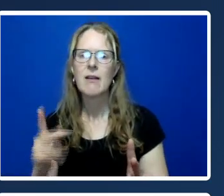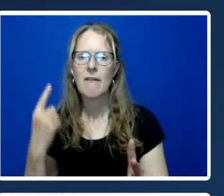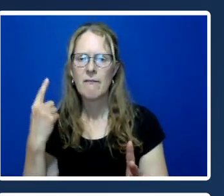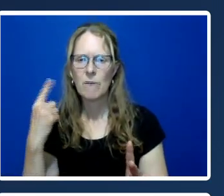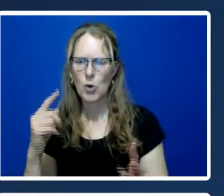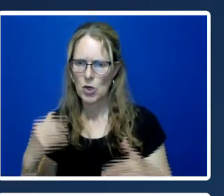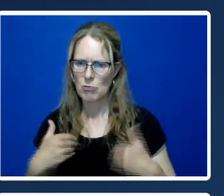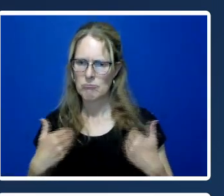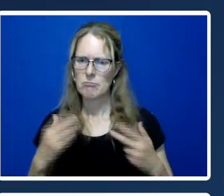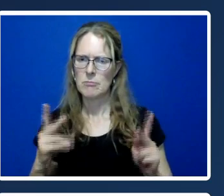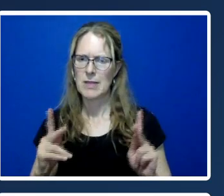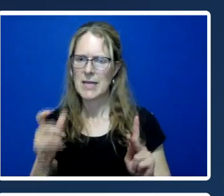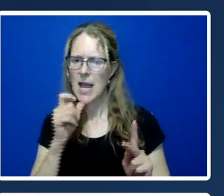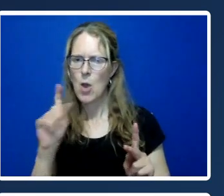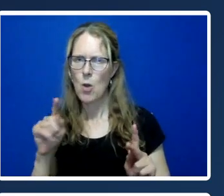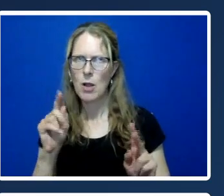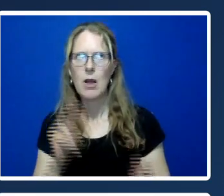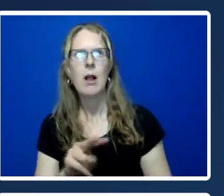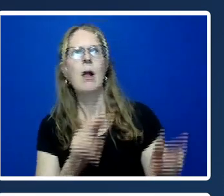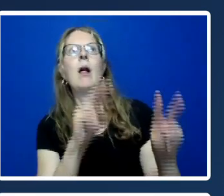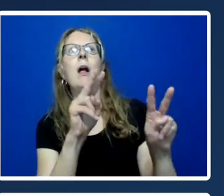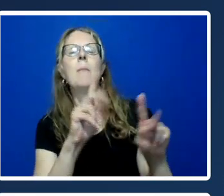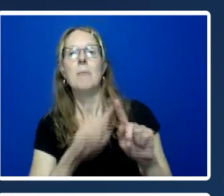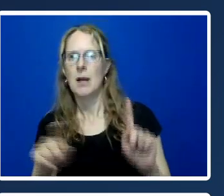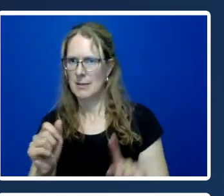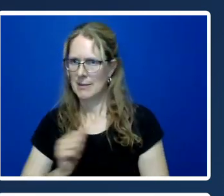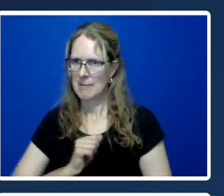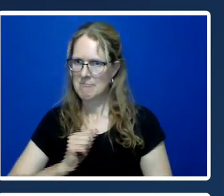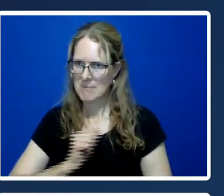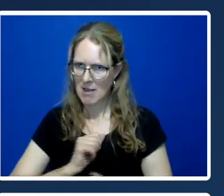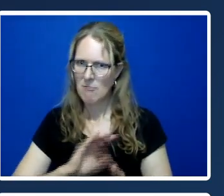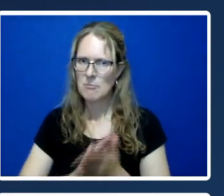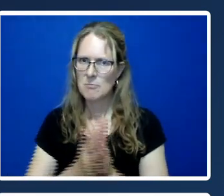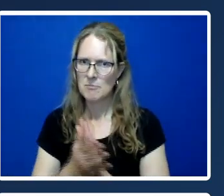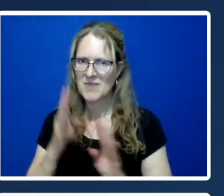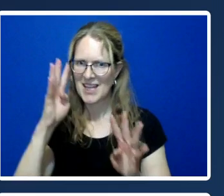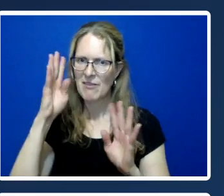the innovator in themselves and propose positive change in their community. So, how we went upon